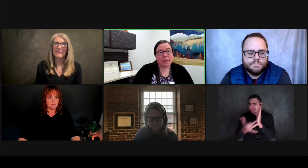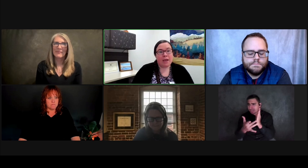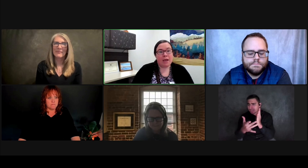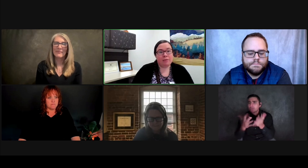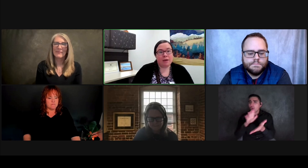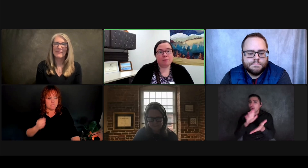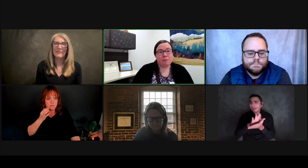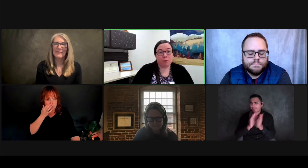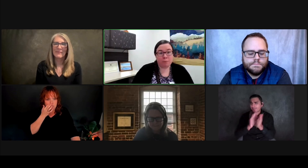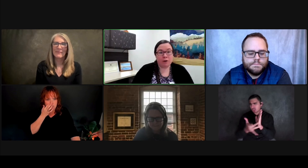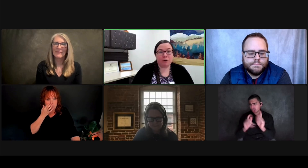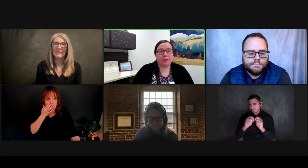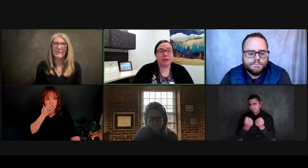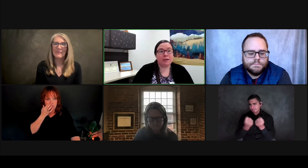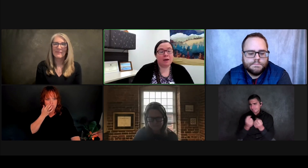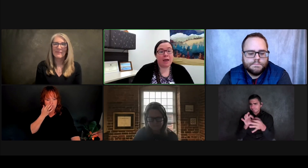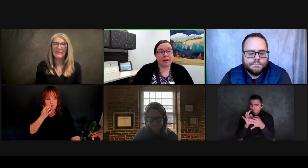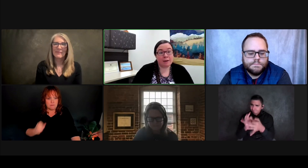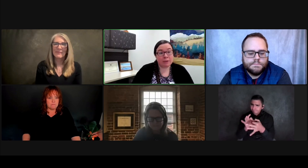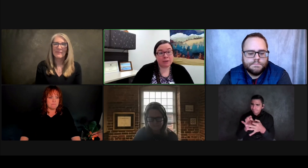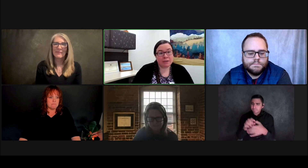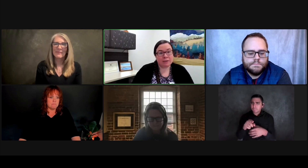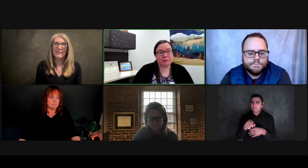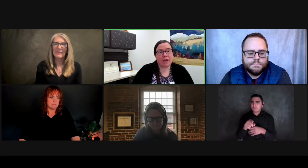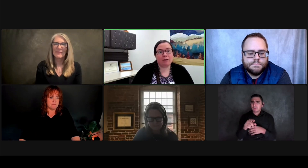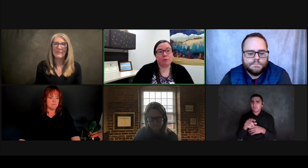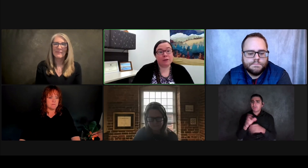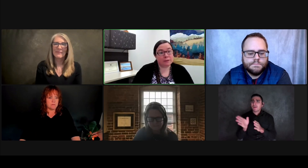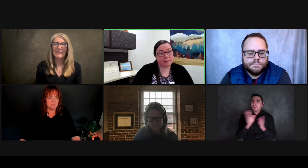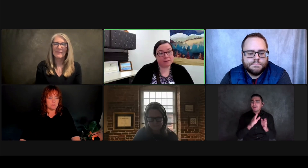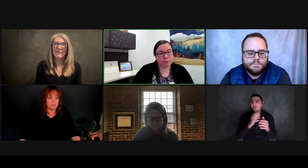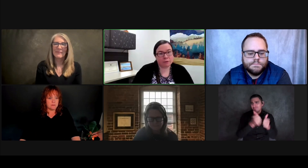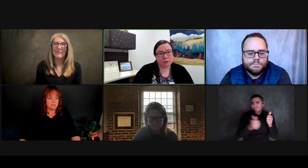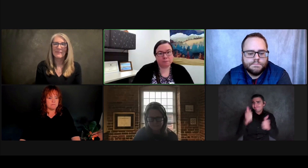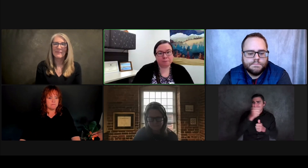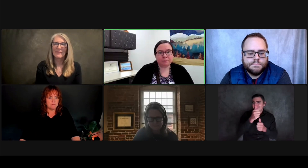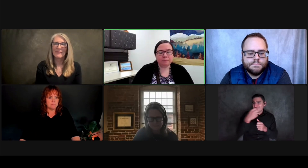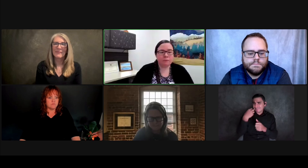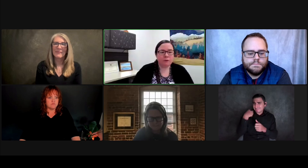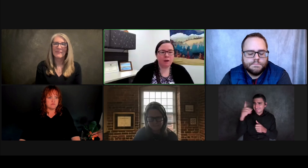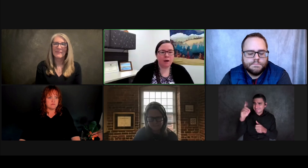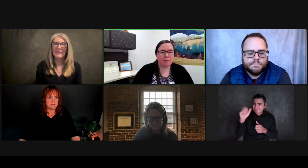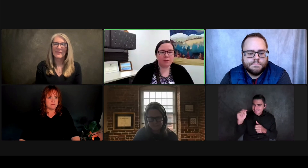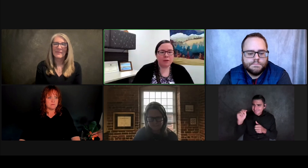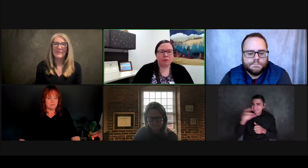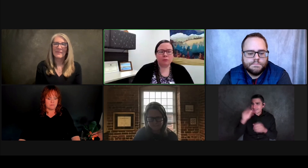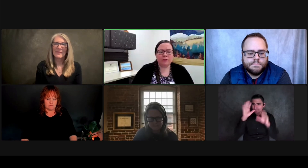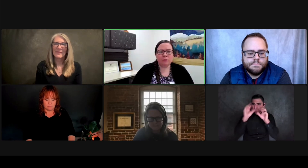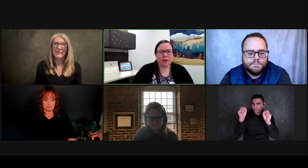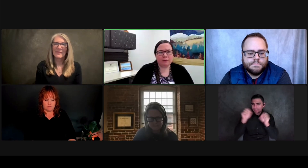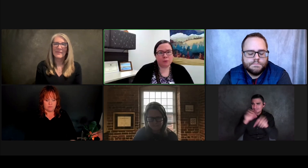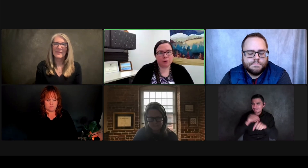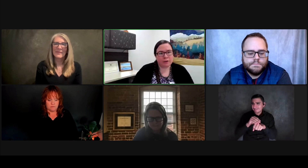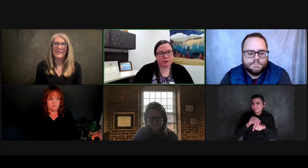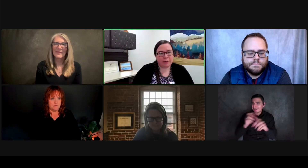and then primarily academic deans and our President's Council. The reason why it's important to have